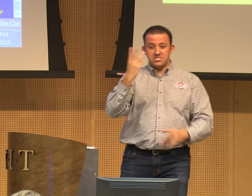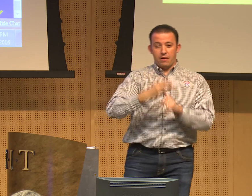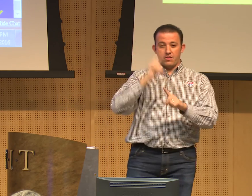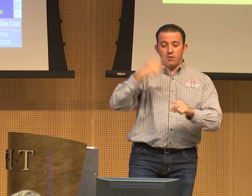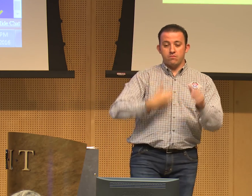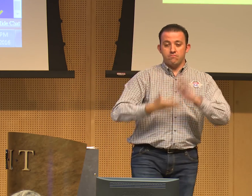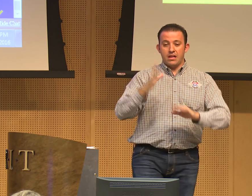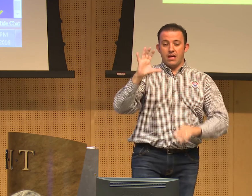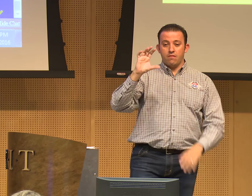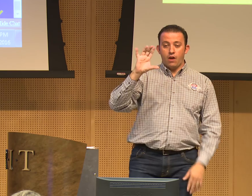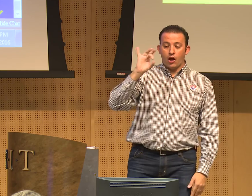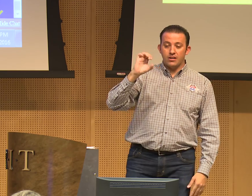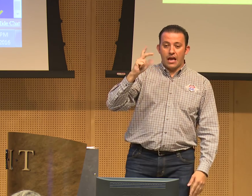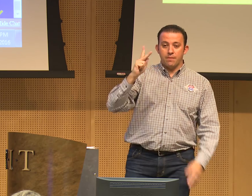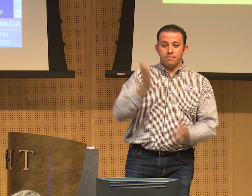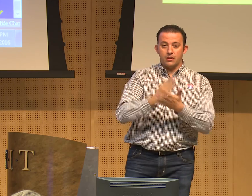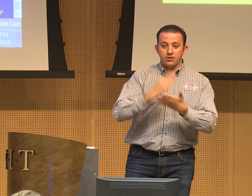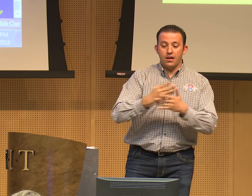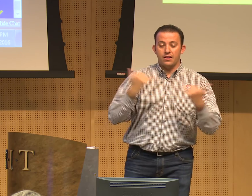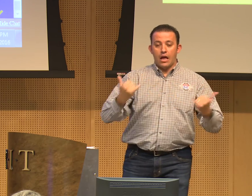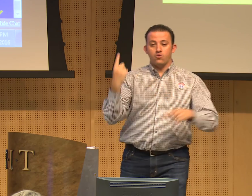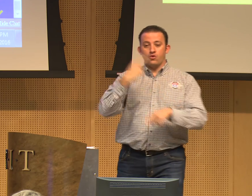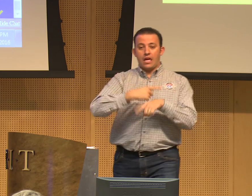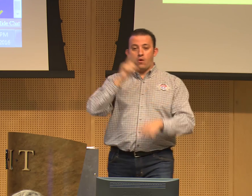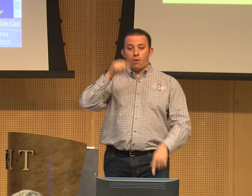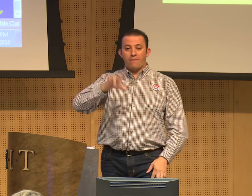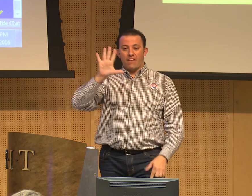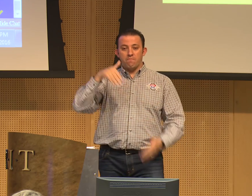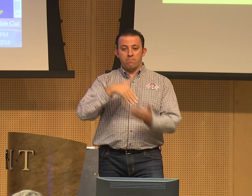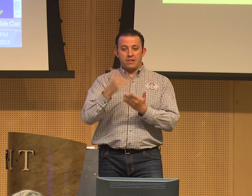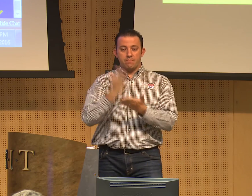6 months later, we were at...